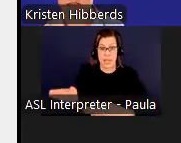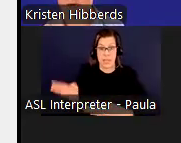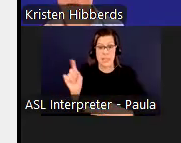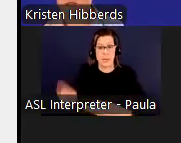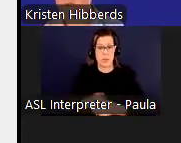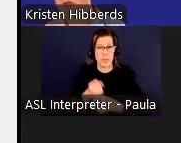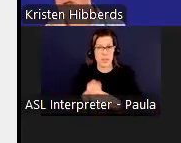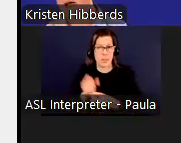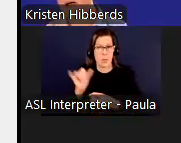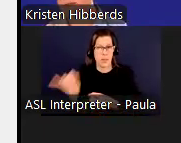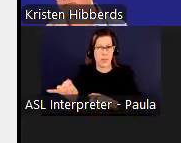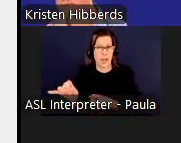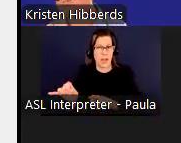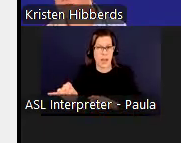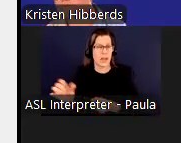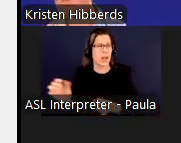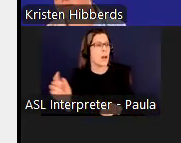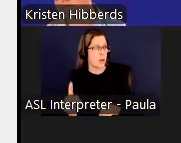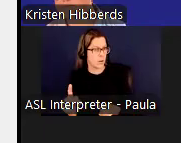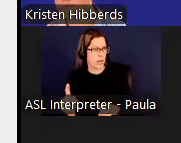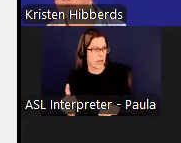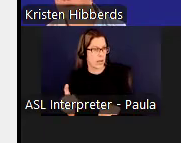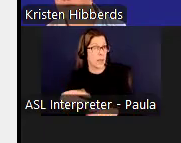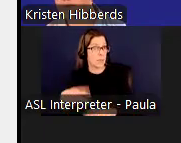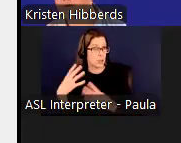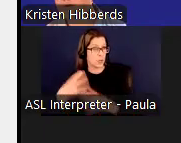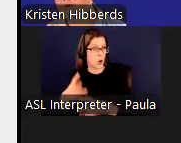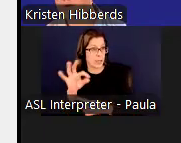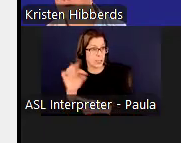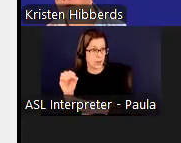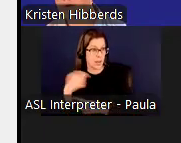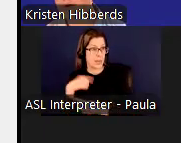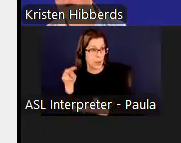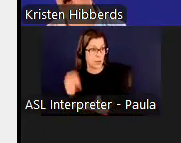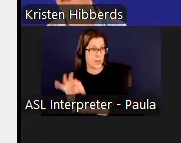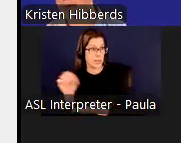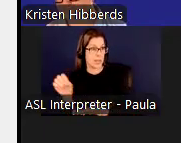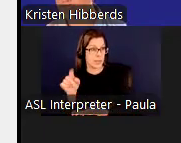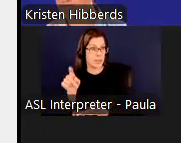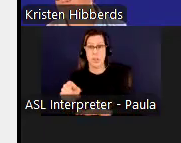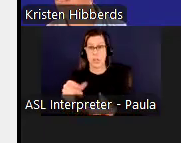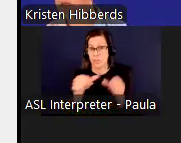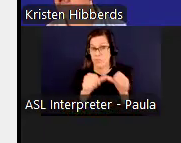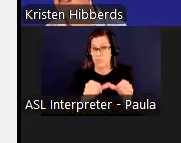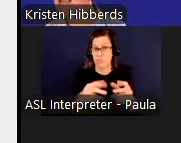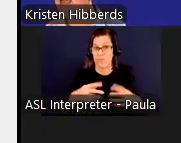So growing down to 90. So why don't I look at 90 while you guys take the next questions and then if I